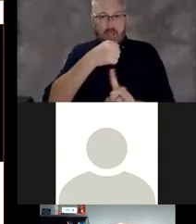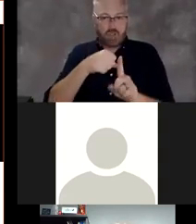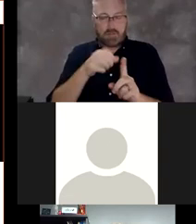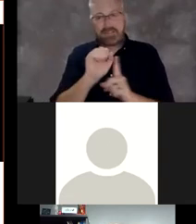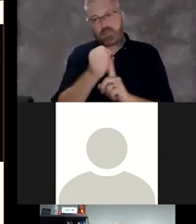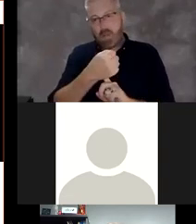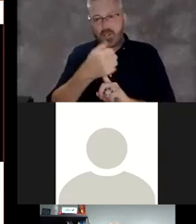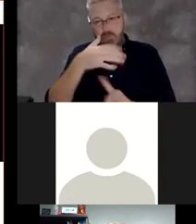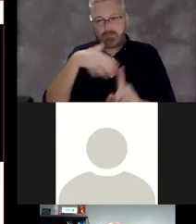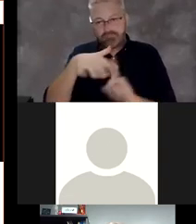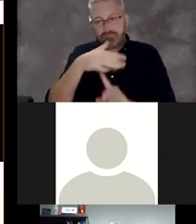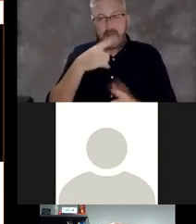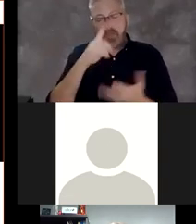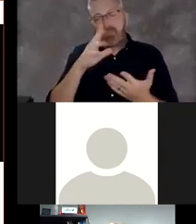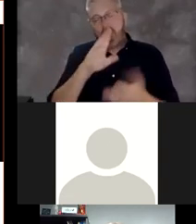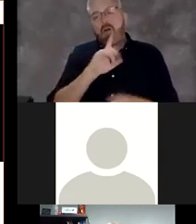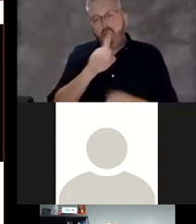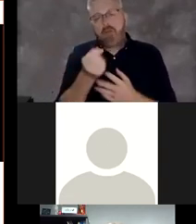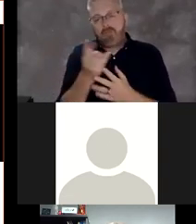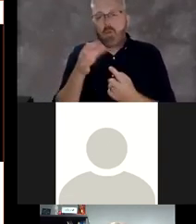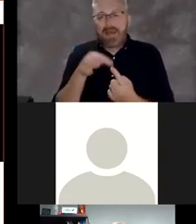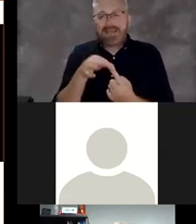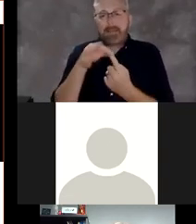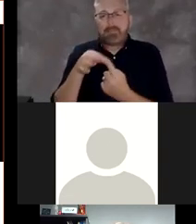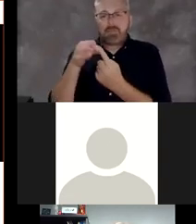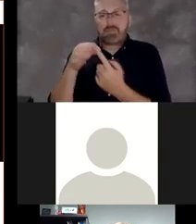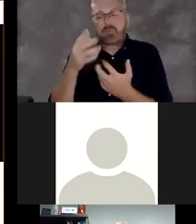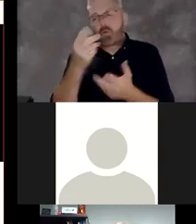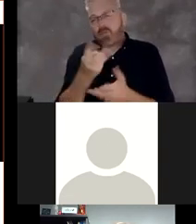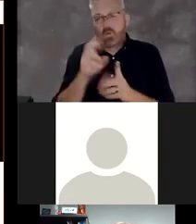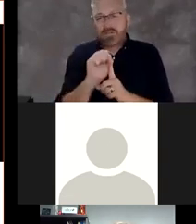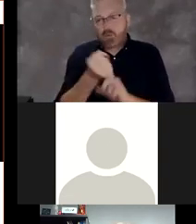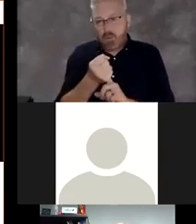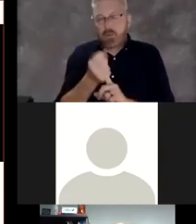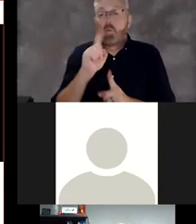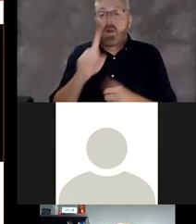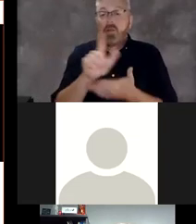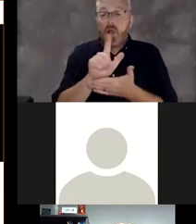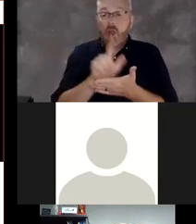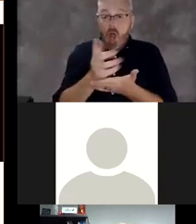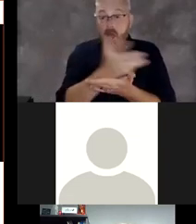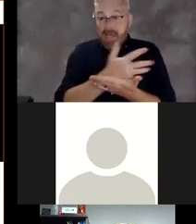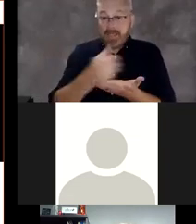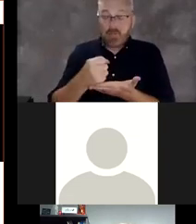TO EVERY RULE. THERE ARE CERTAIN CIRCUMSTANCES, LIKE I SAID, WHERE A STATUTE OF LIMITATION MAY BE EXTENDED.